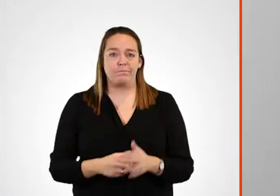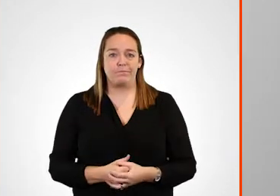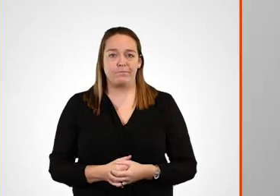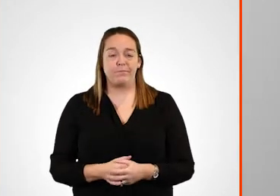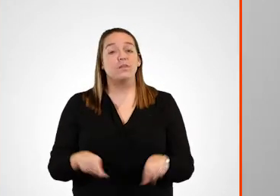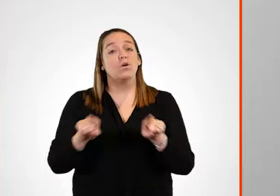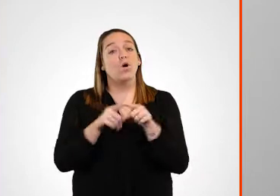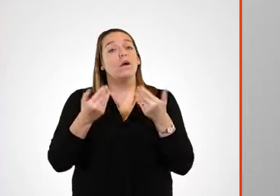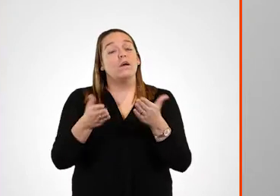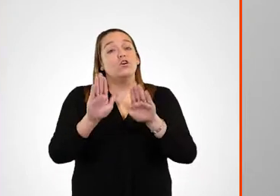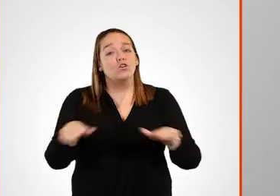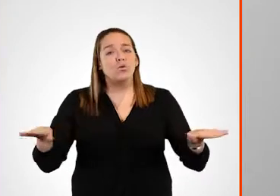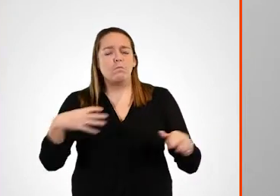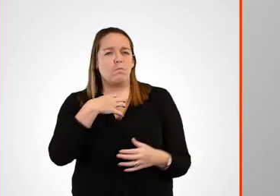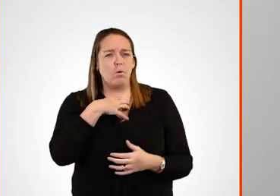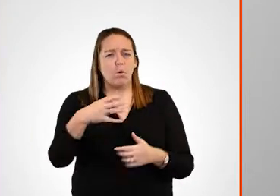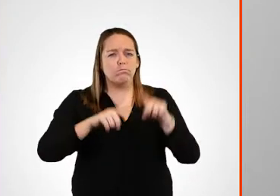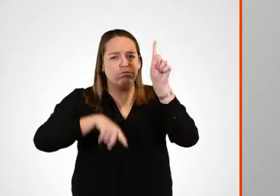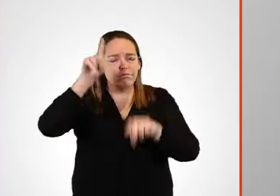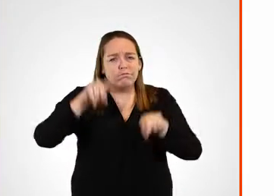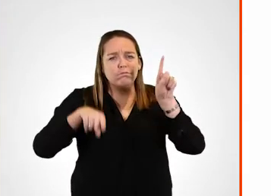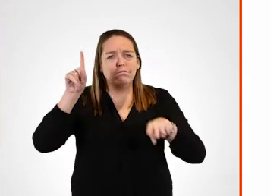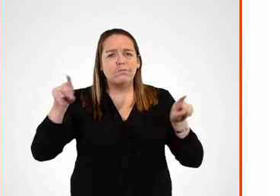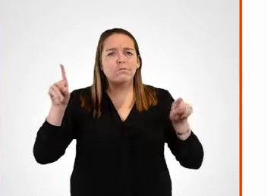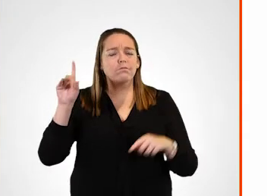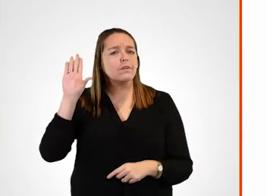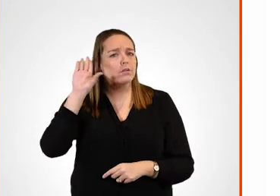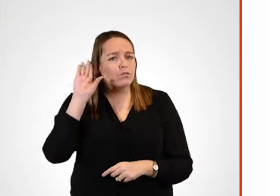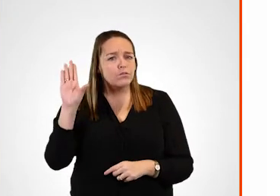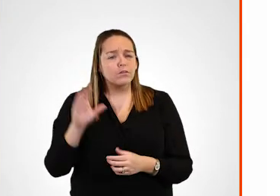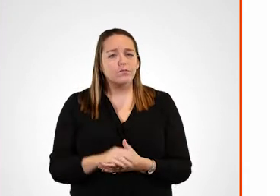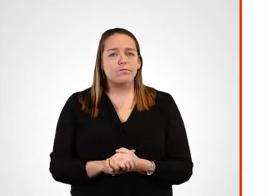They provide children with a wide range of hearing from low pitches